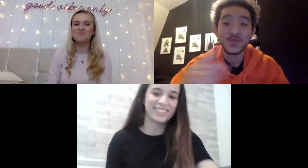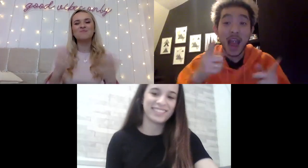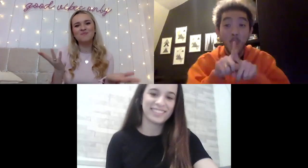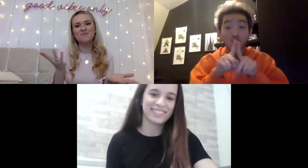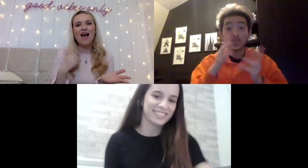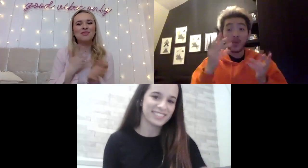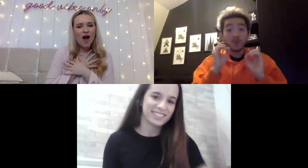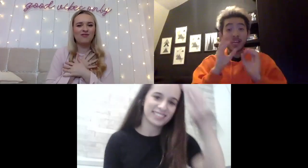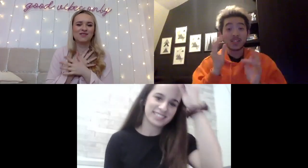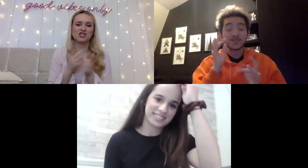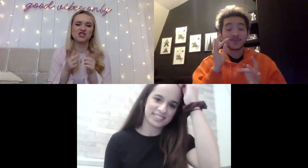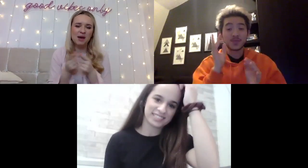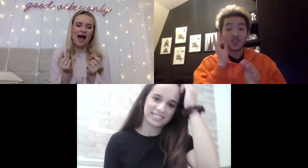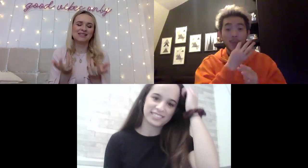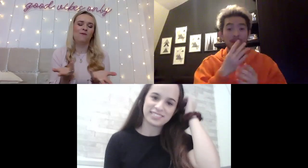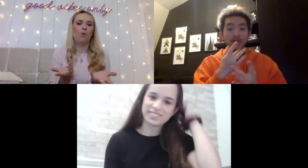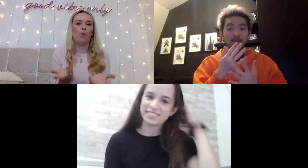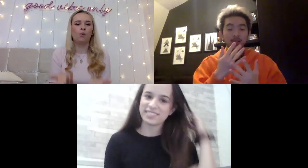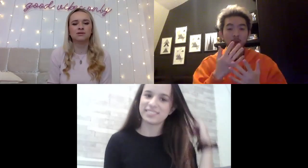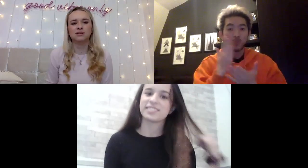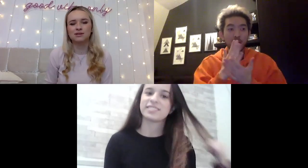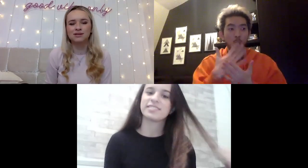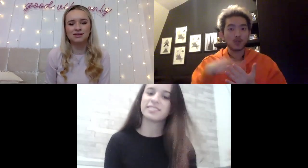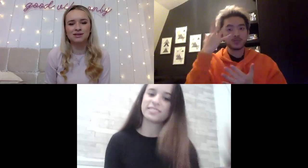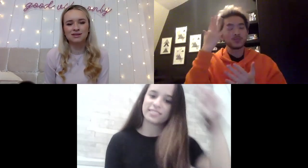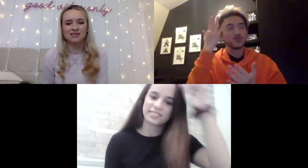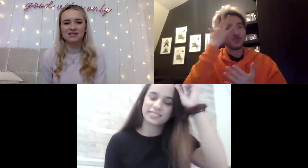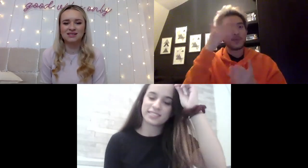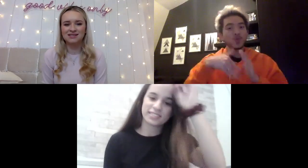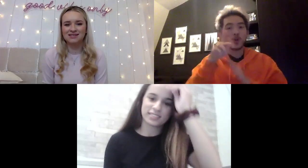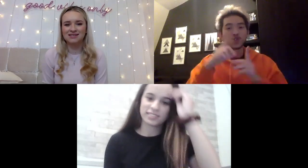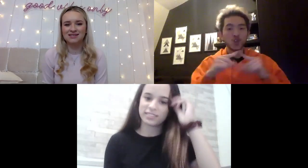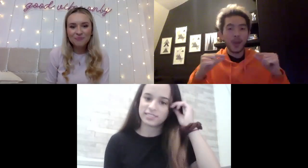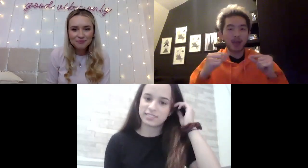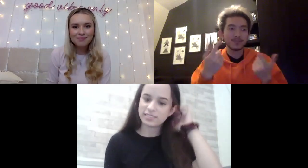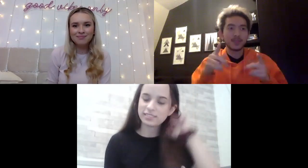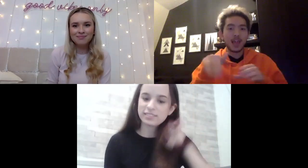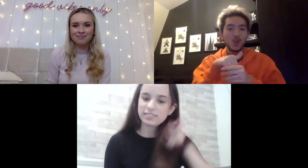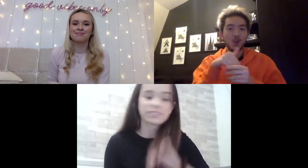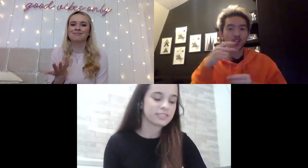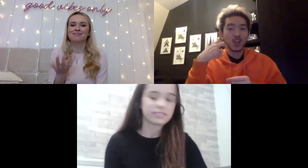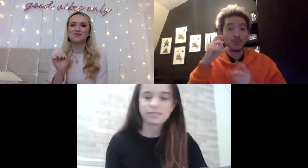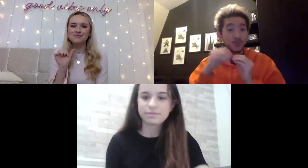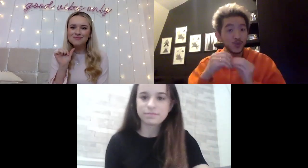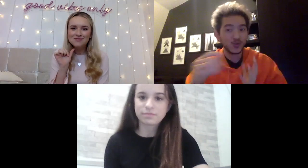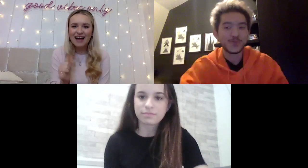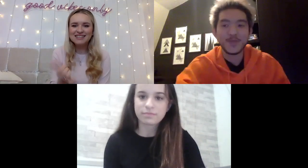Jas: I love Japan B: And that's her dream trip to Japan, which has cherry blossoms